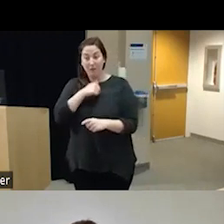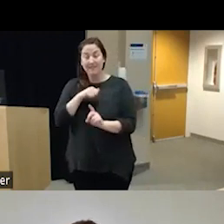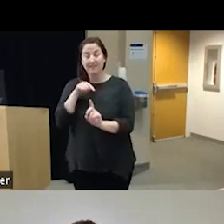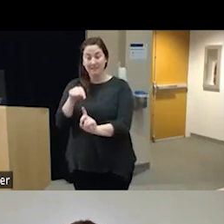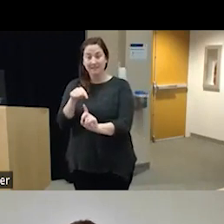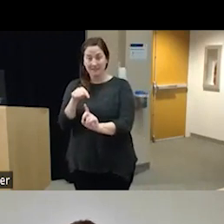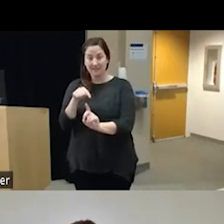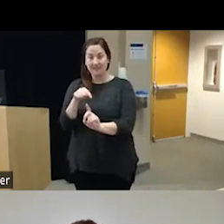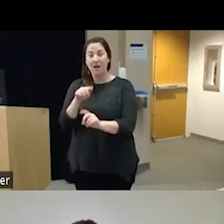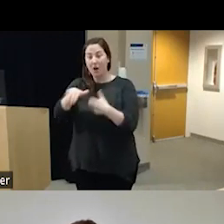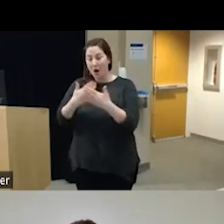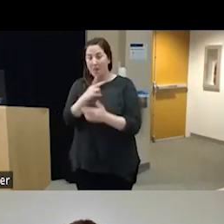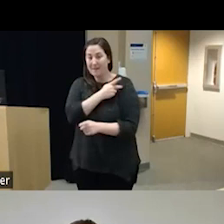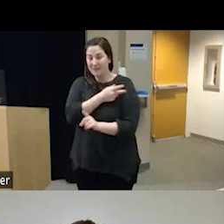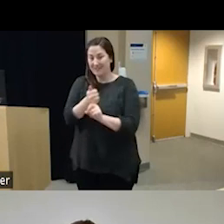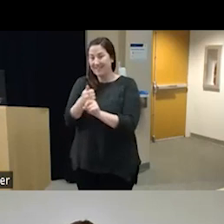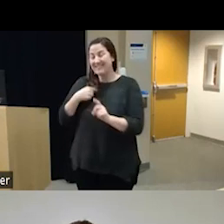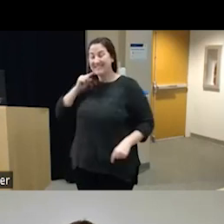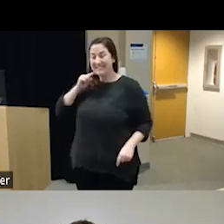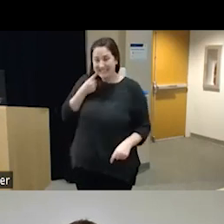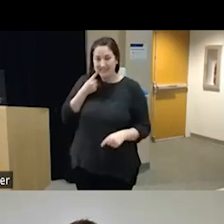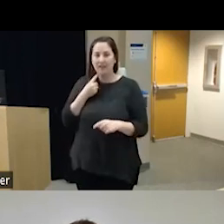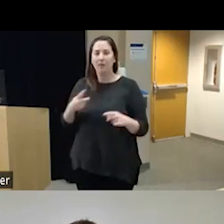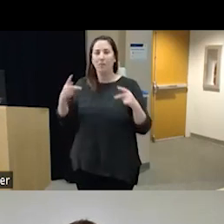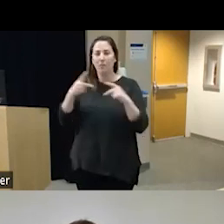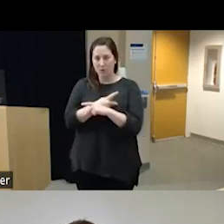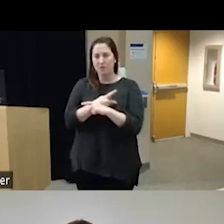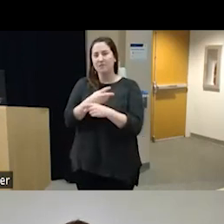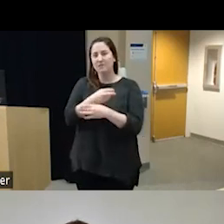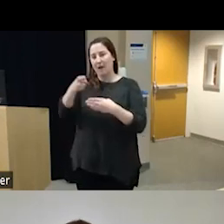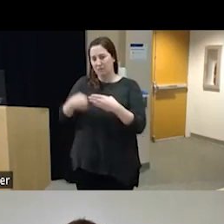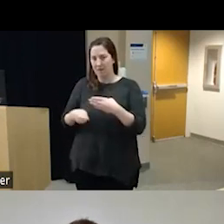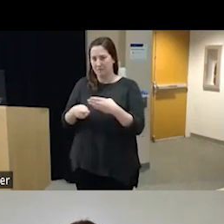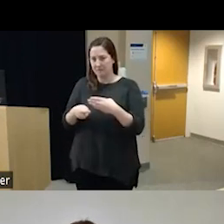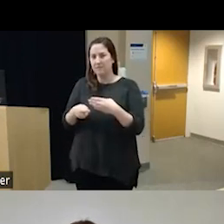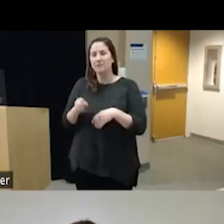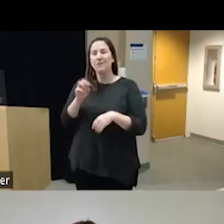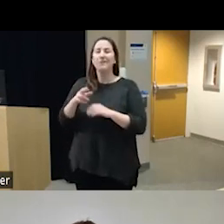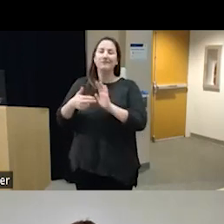These patients had significantly worse outcomes or status then healthy